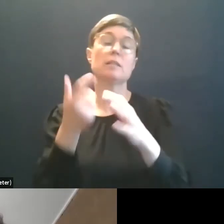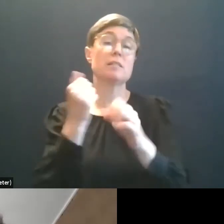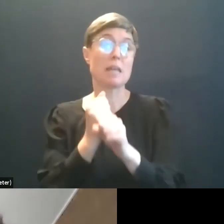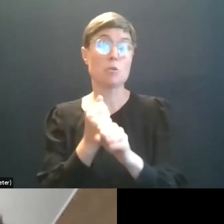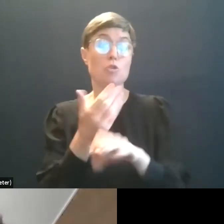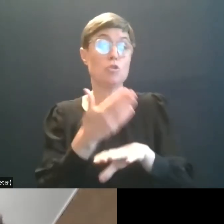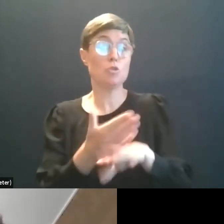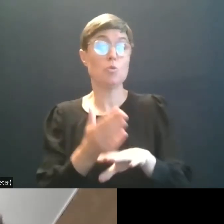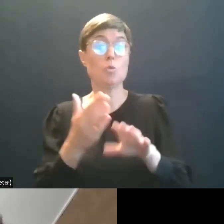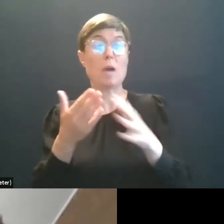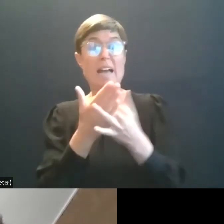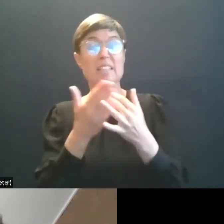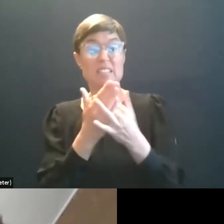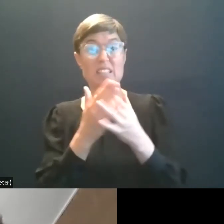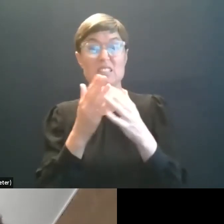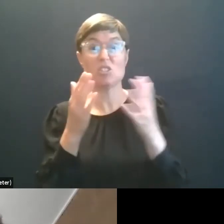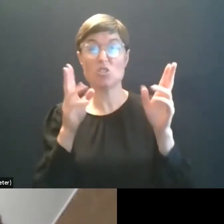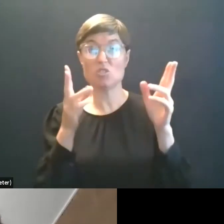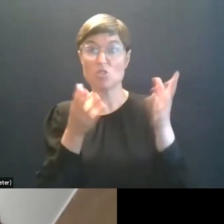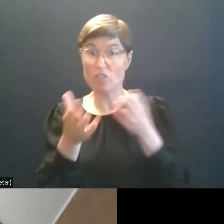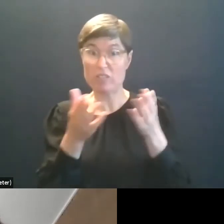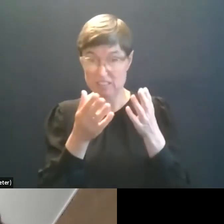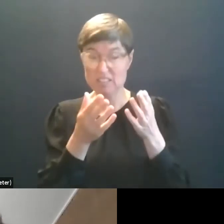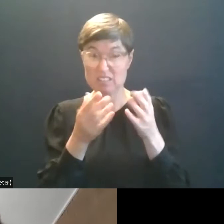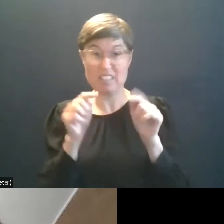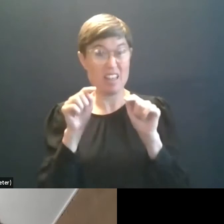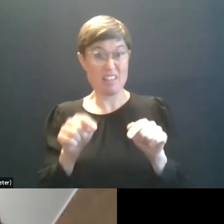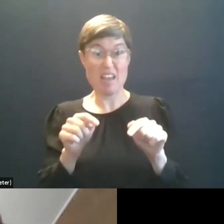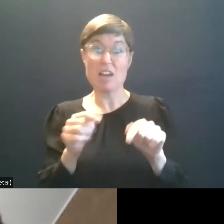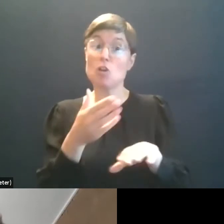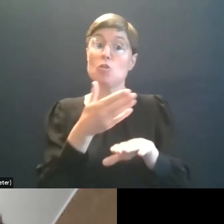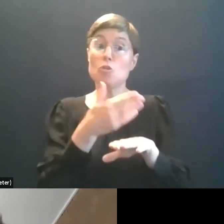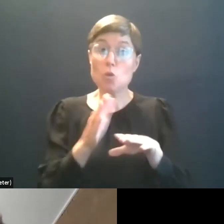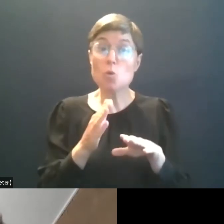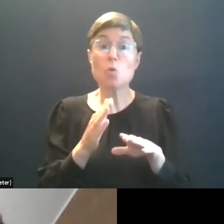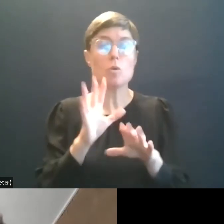is now in many parts of the country. It is a non-clinical coaching model for people who